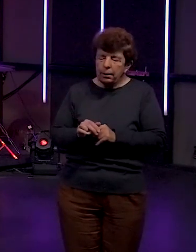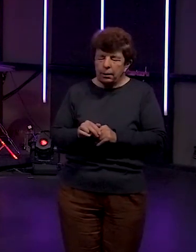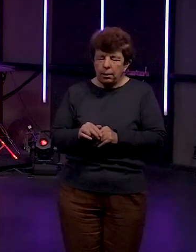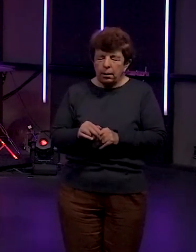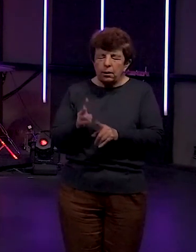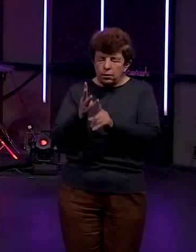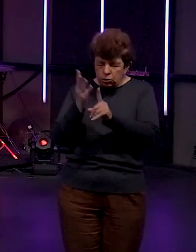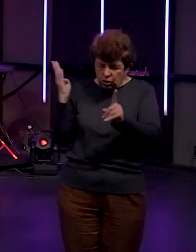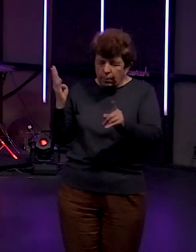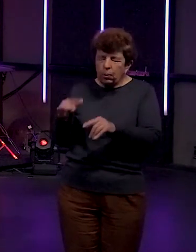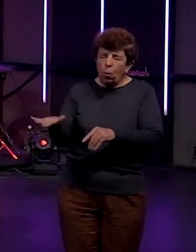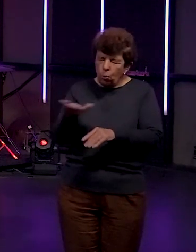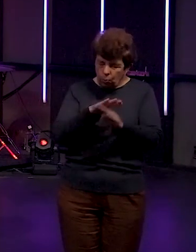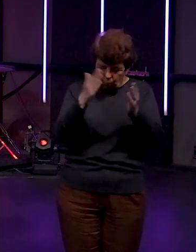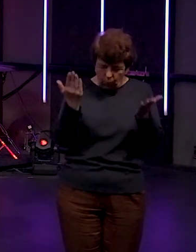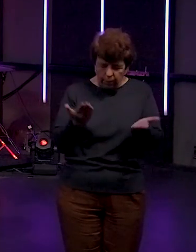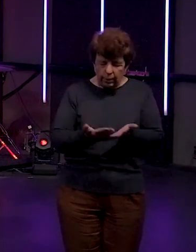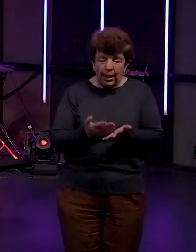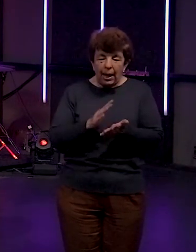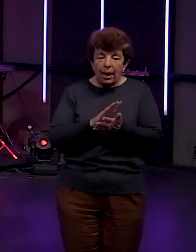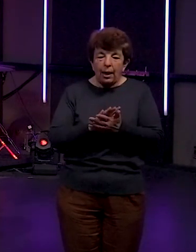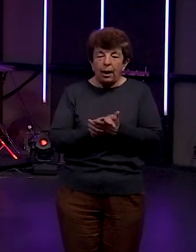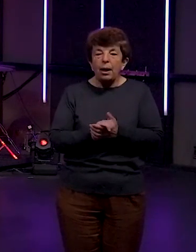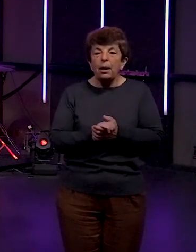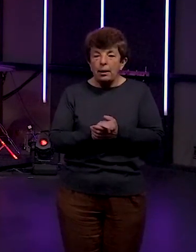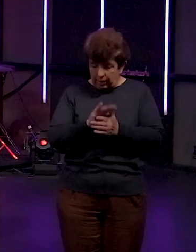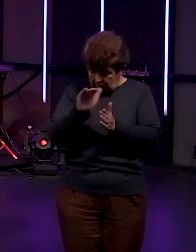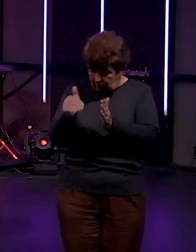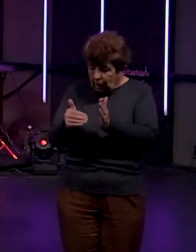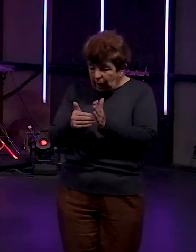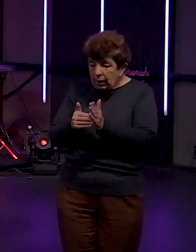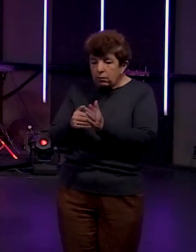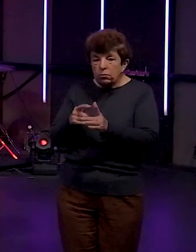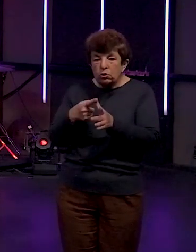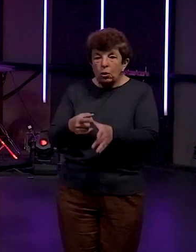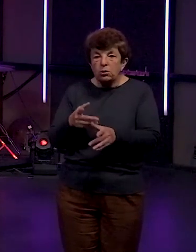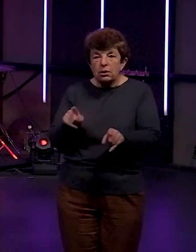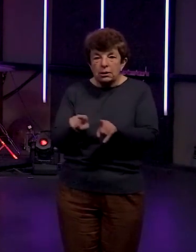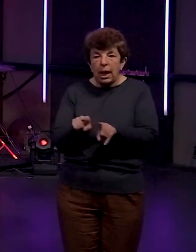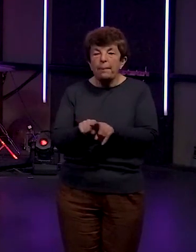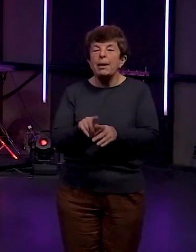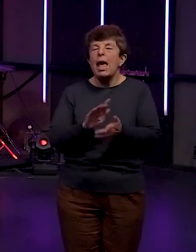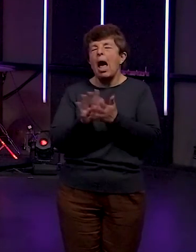world - the outcomes are the same which we're after. But the way that we go